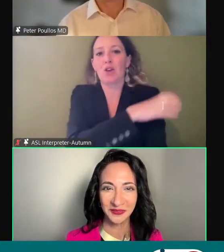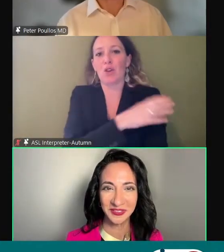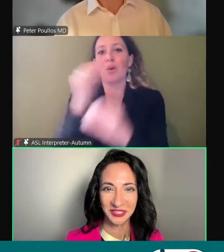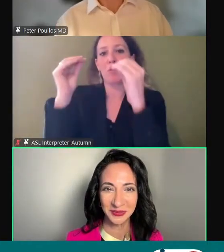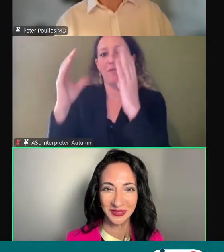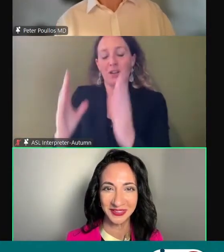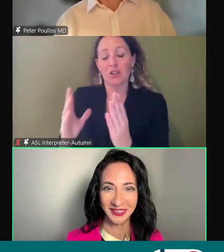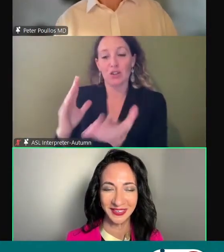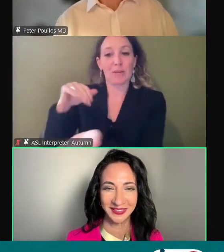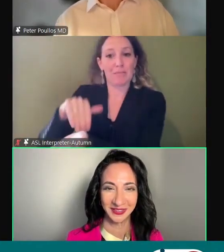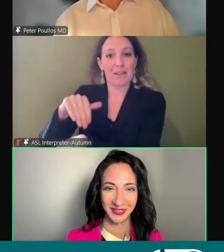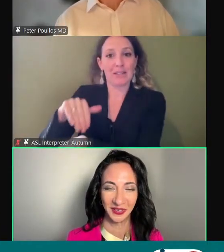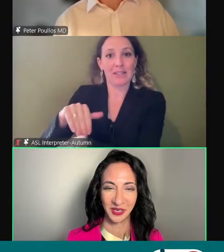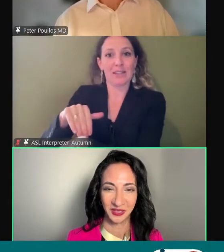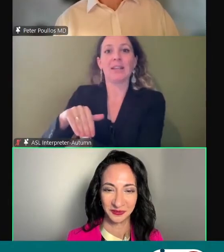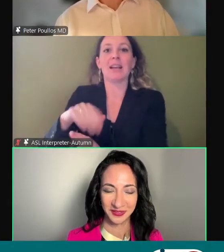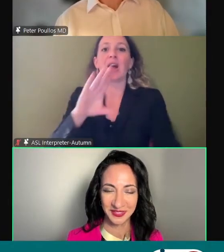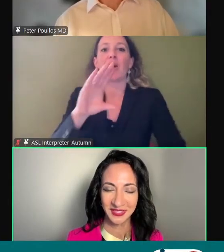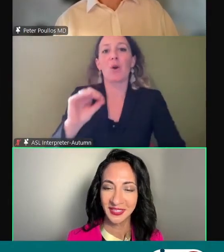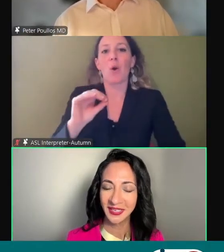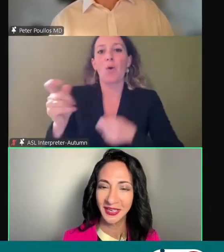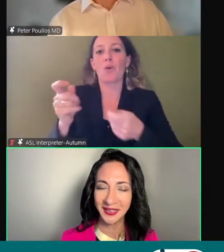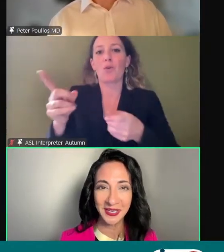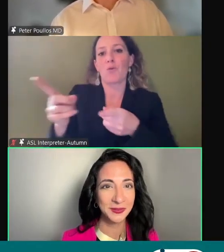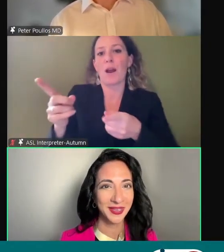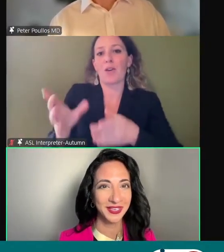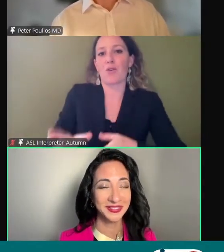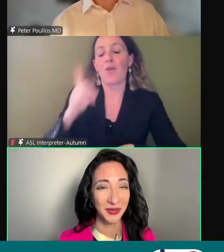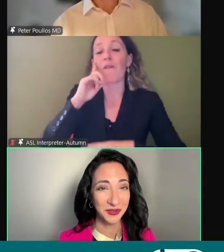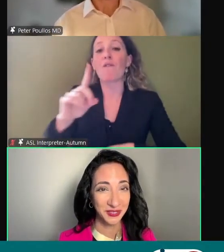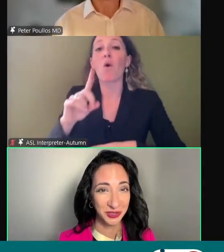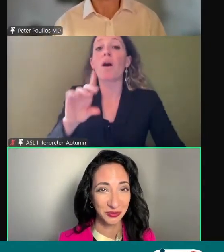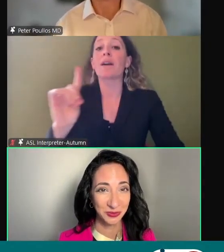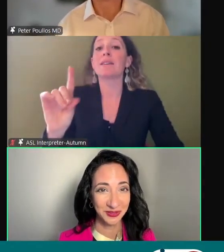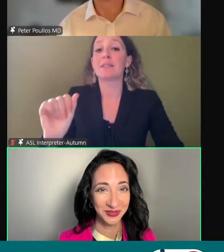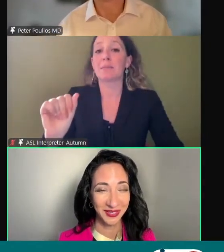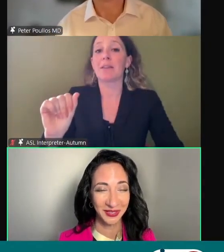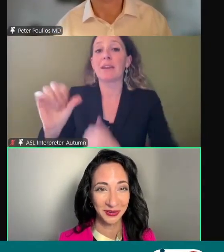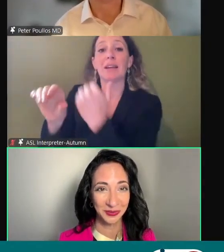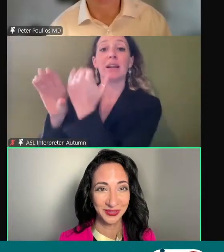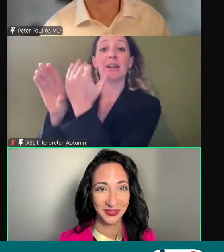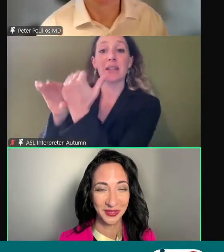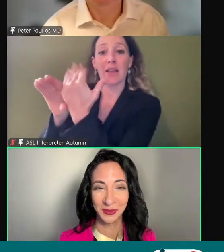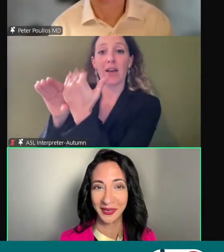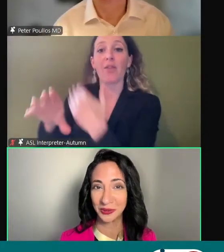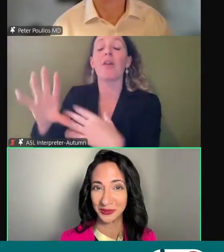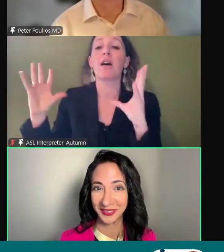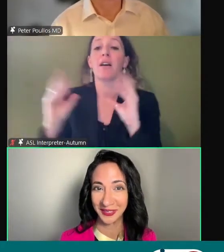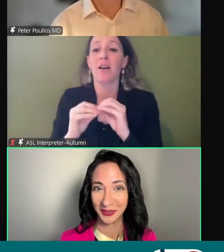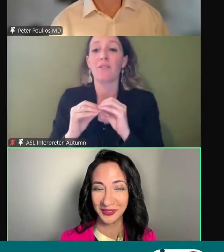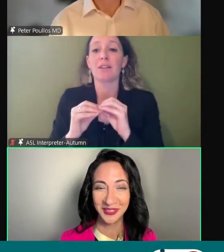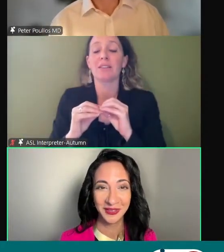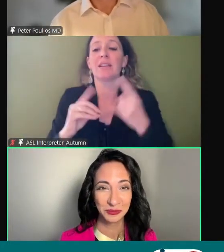the disability and telehealth conference. I am a South Asian woman, with a black, curly hair,